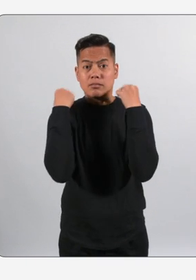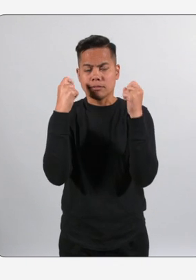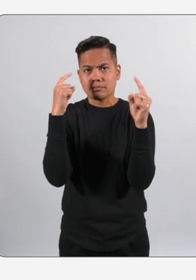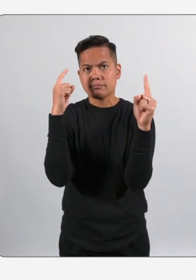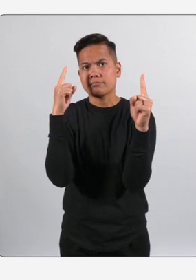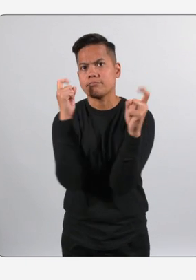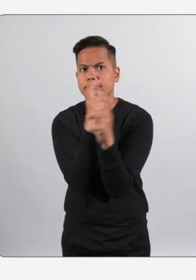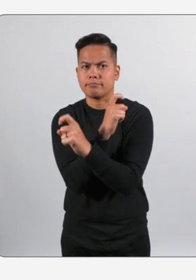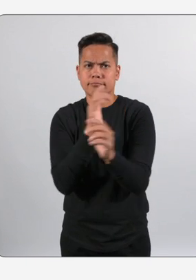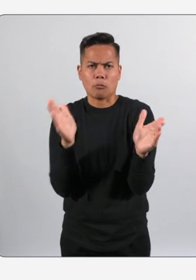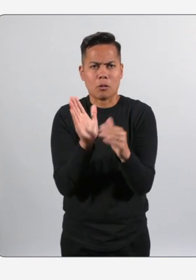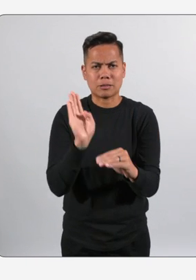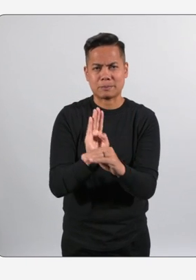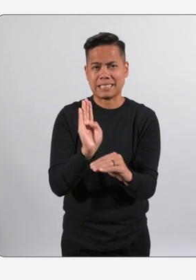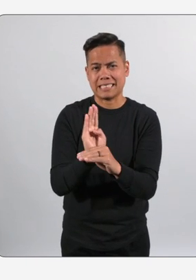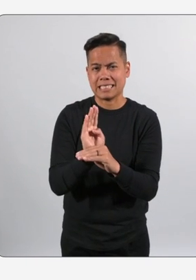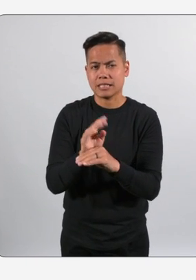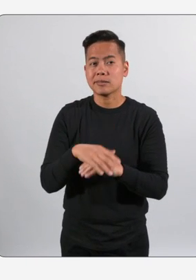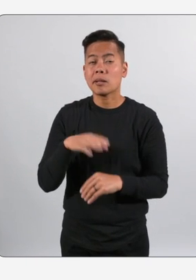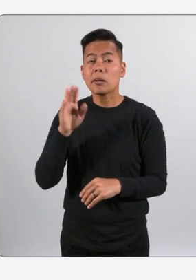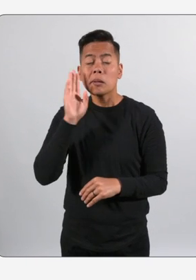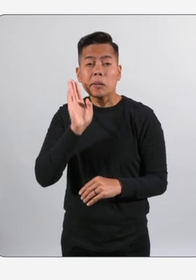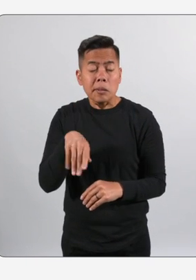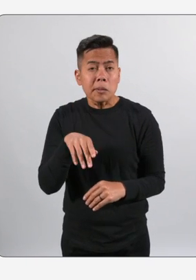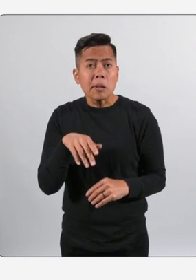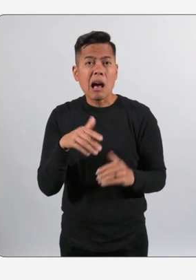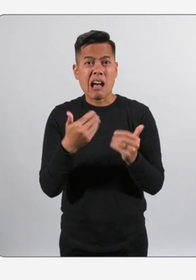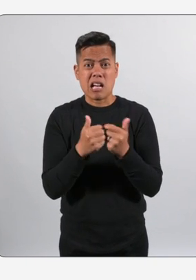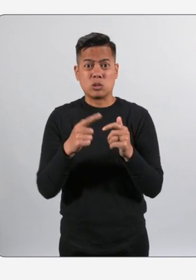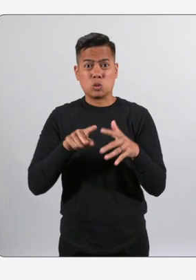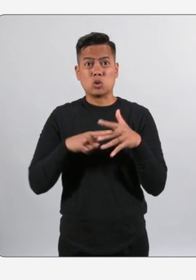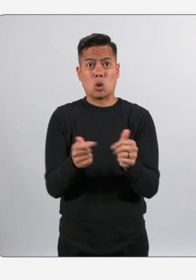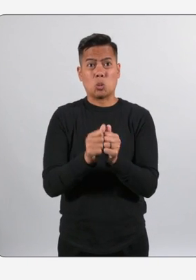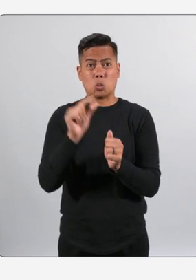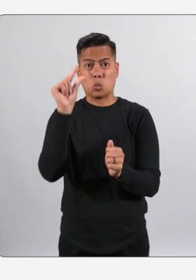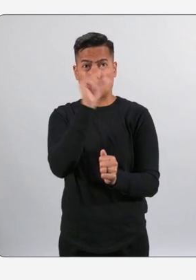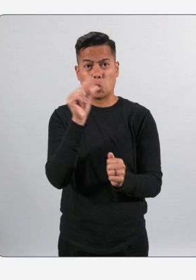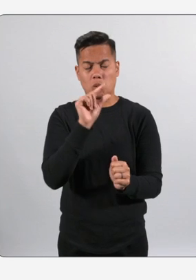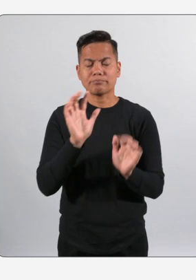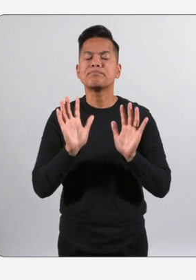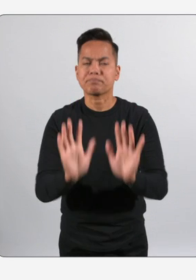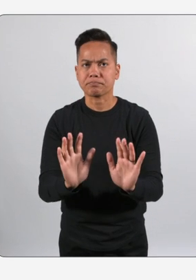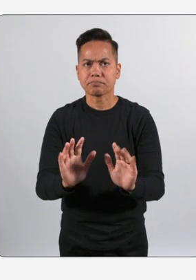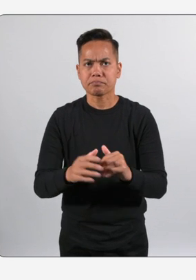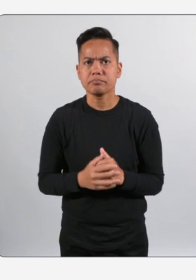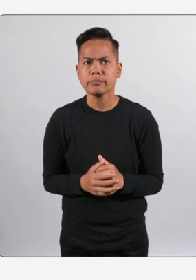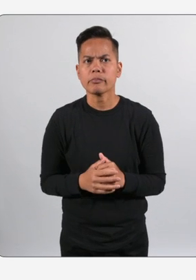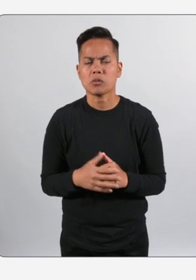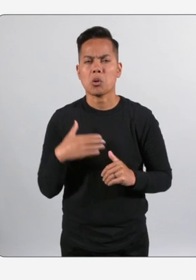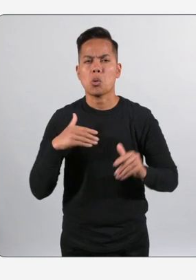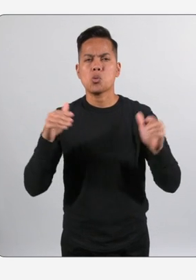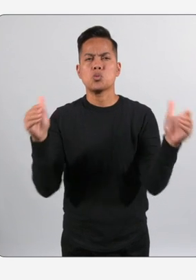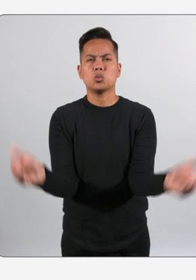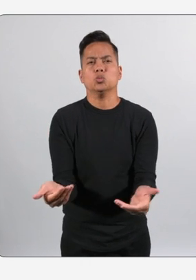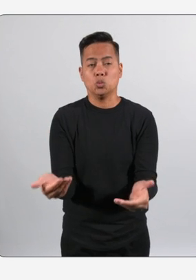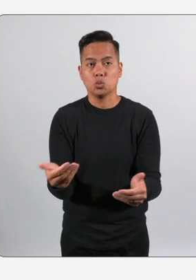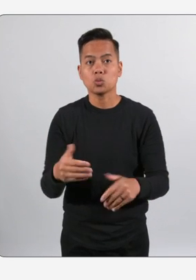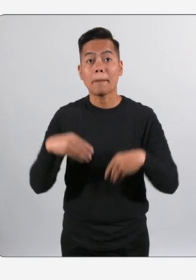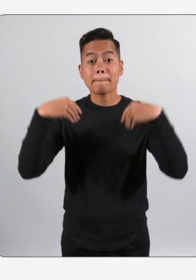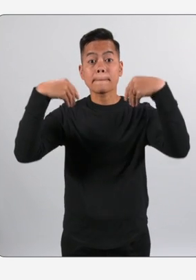businesses who may not know how to get started with Google. Now, we're introducing a new merchant center experience,